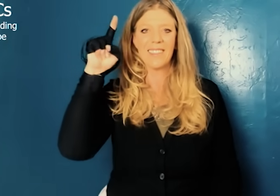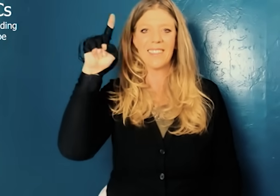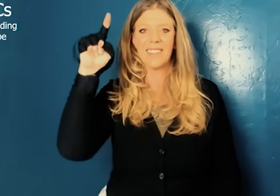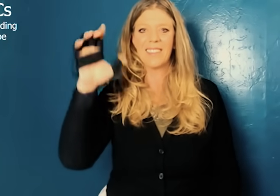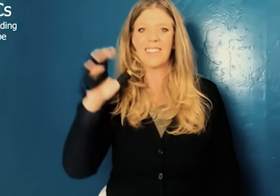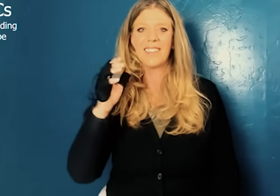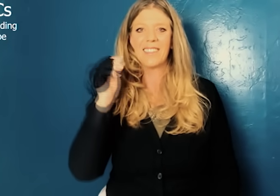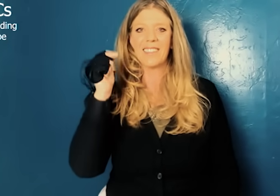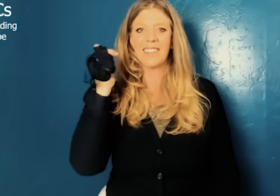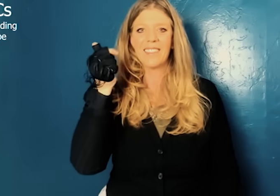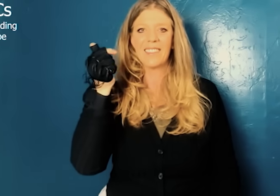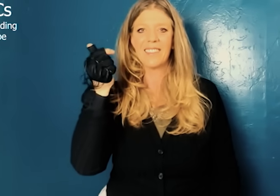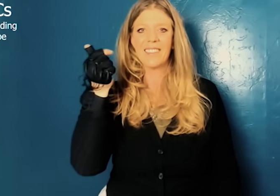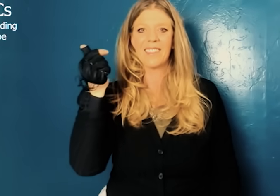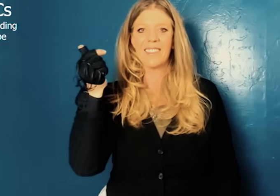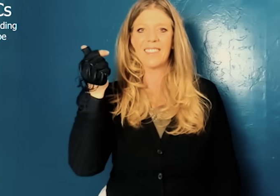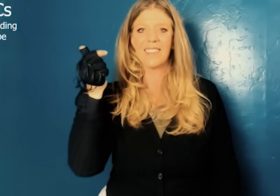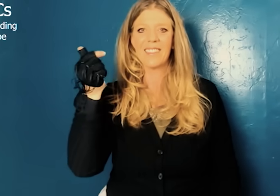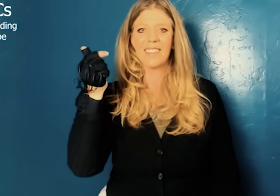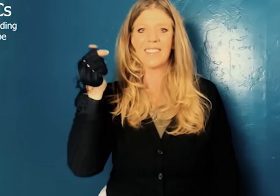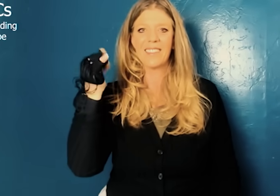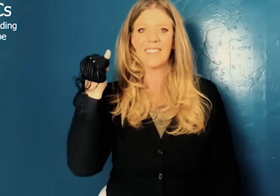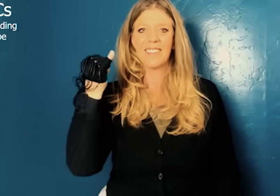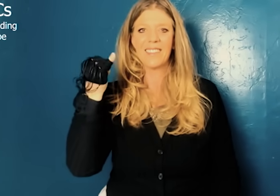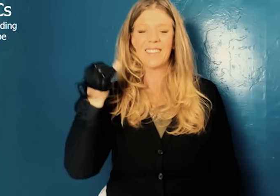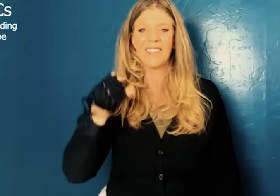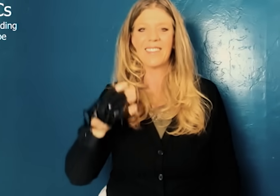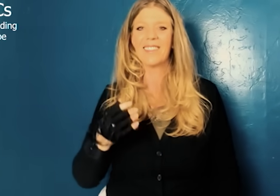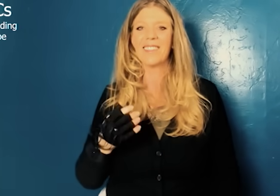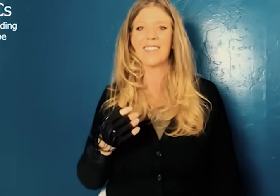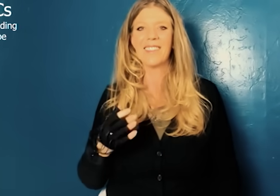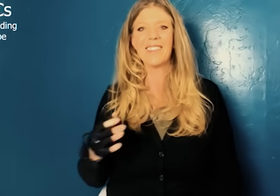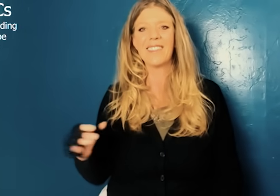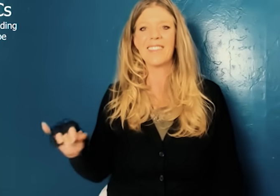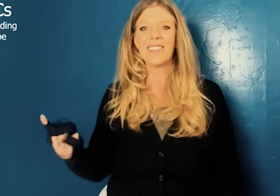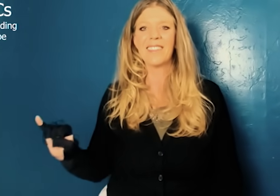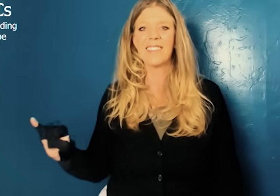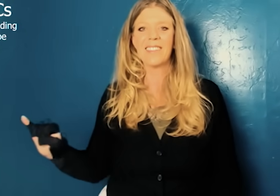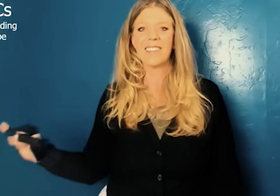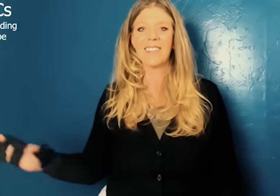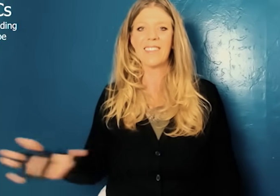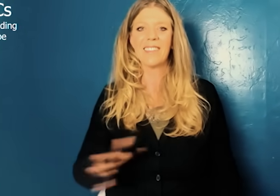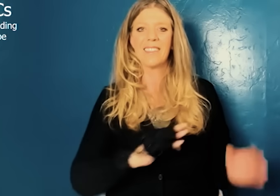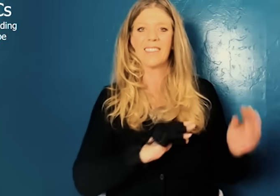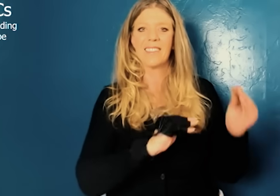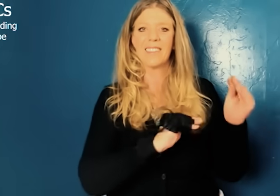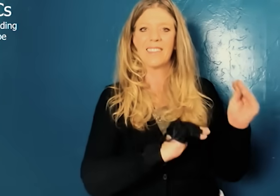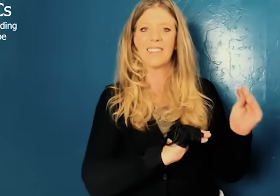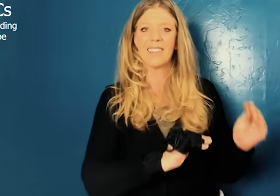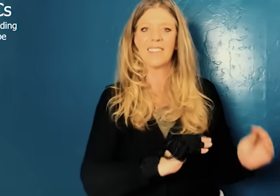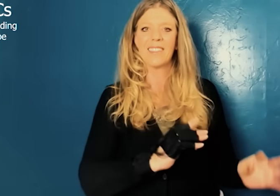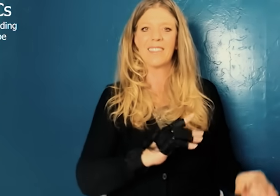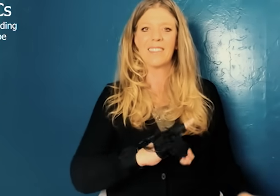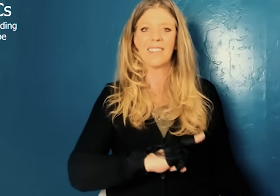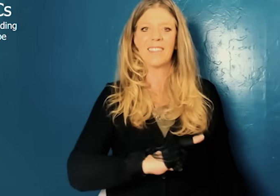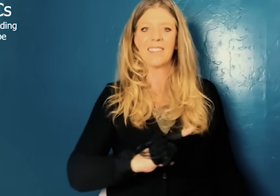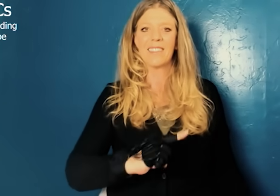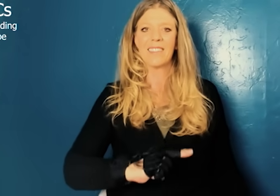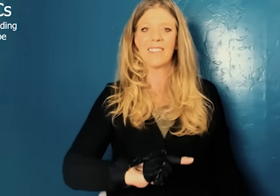for watching. I hope